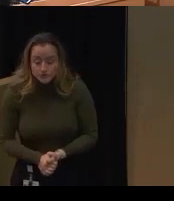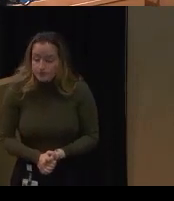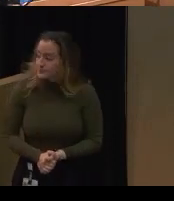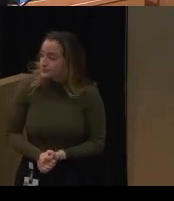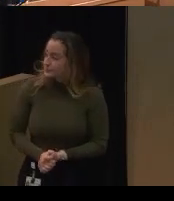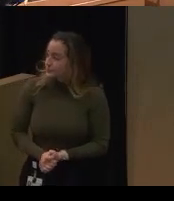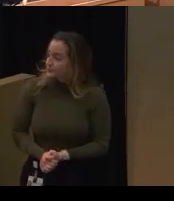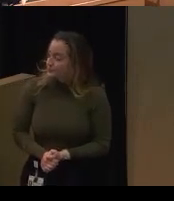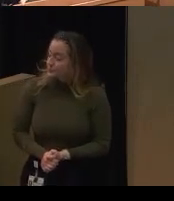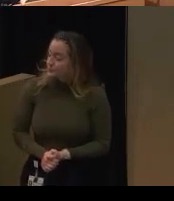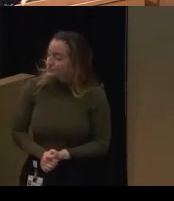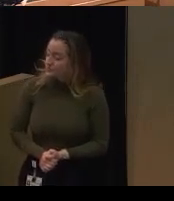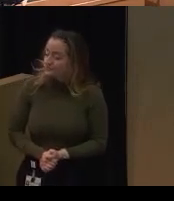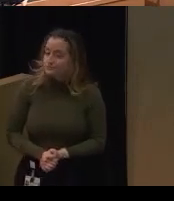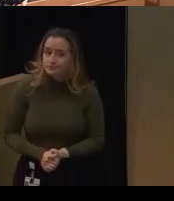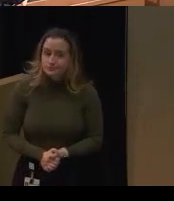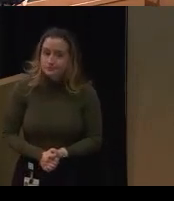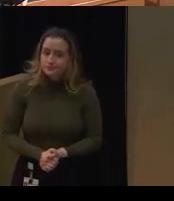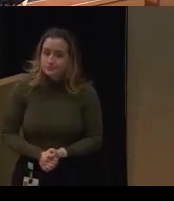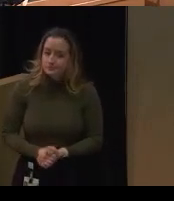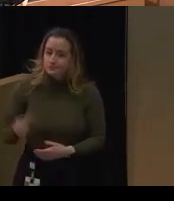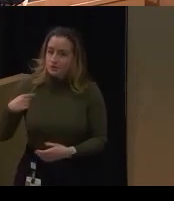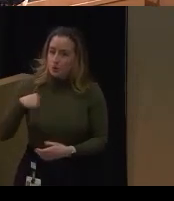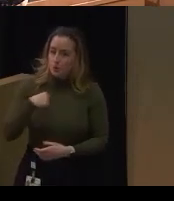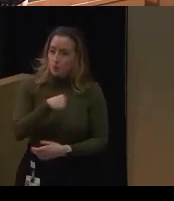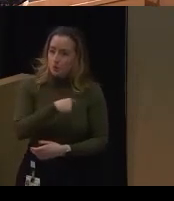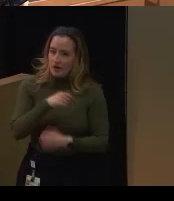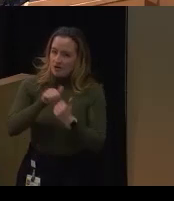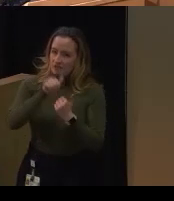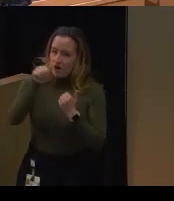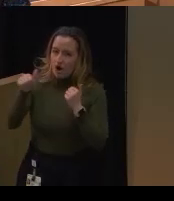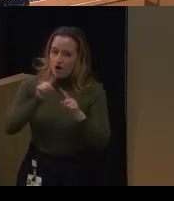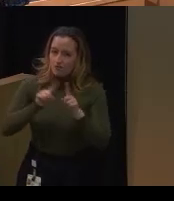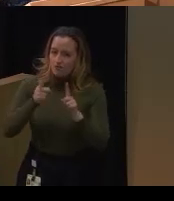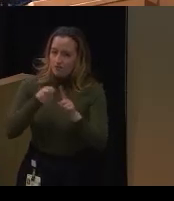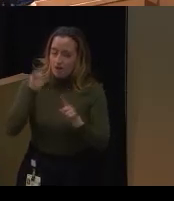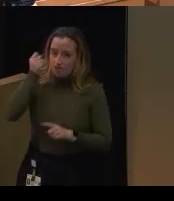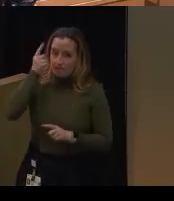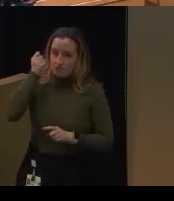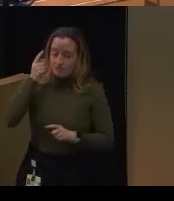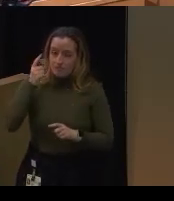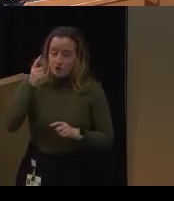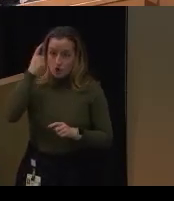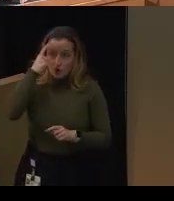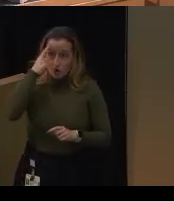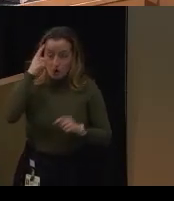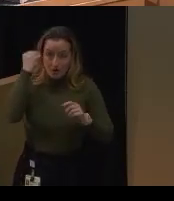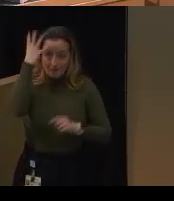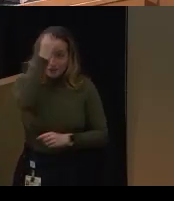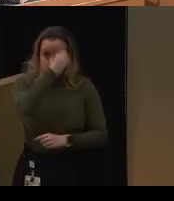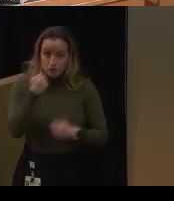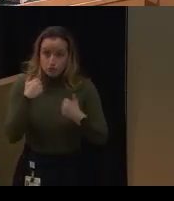we're like an incredibly long ways off from using neuroimaging to prognosticate about